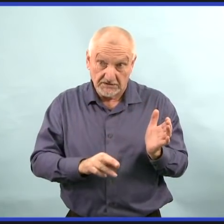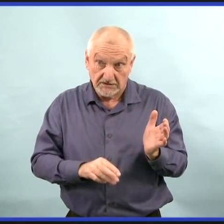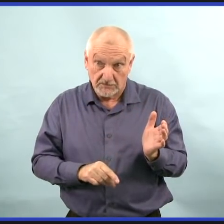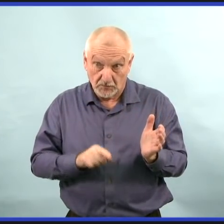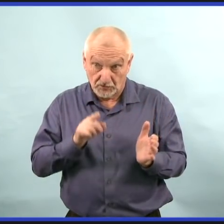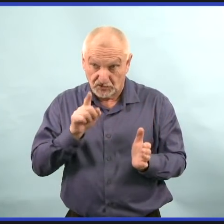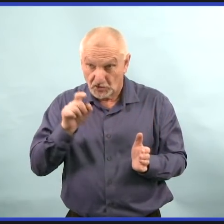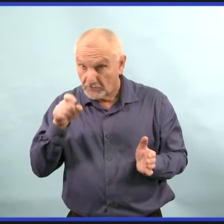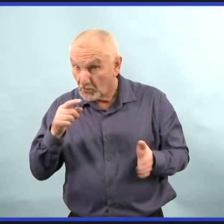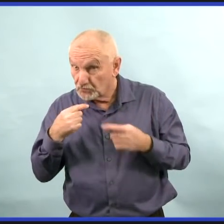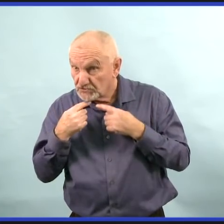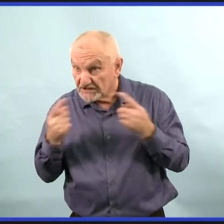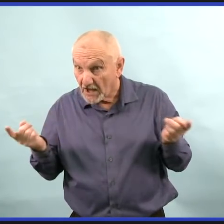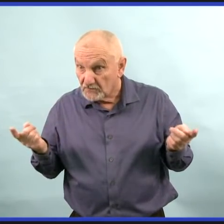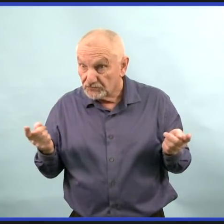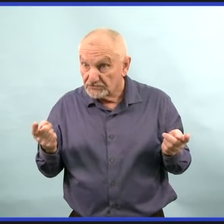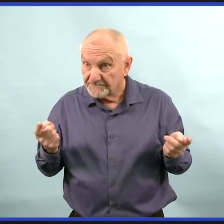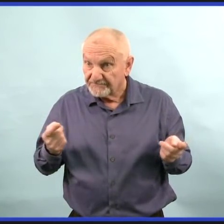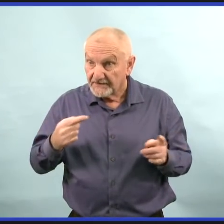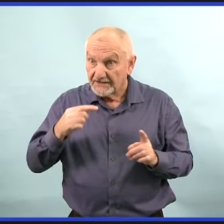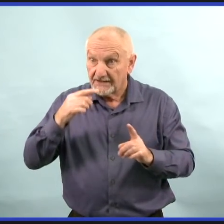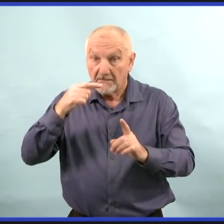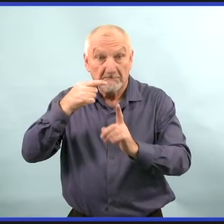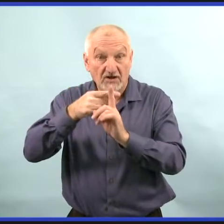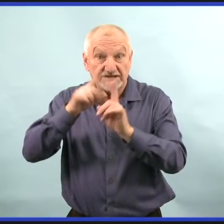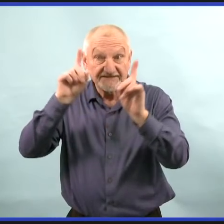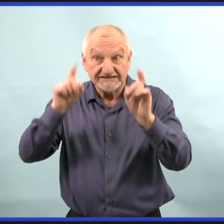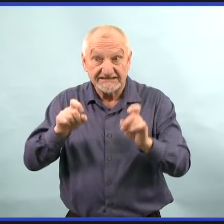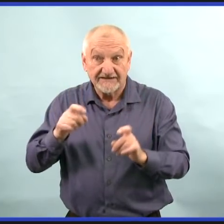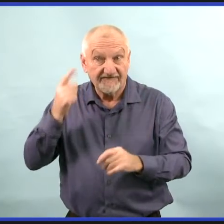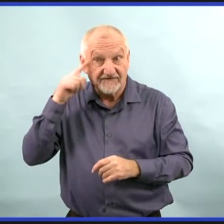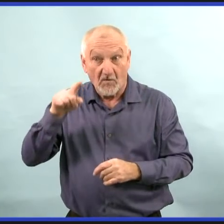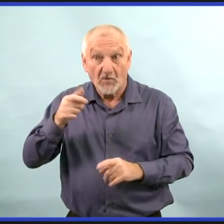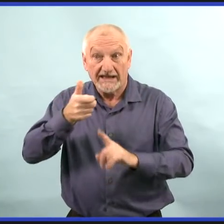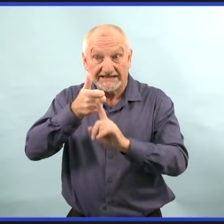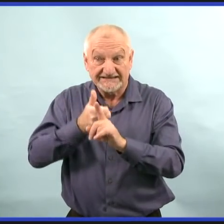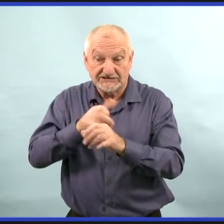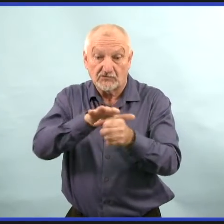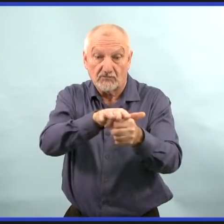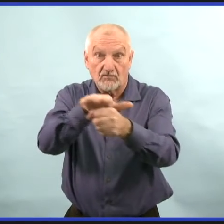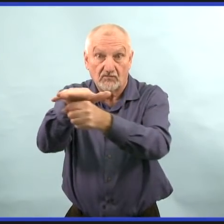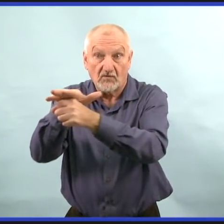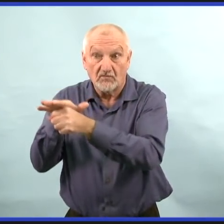if you could tell us what it you've seen currently in the southern region uh for the past two weeks